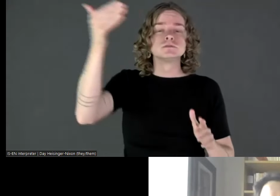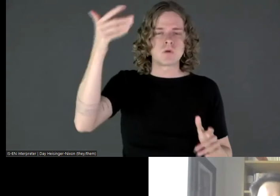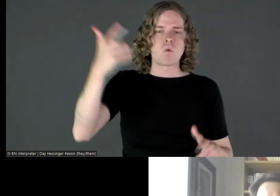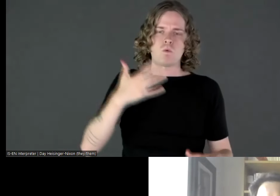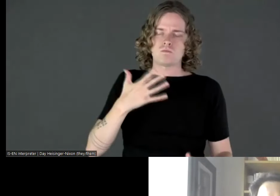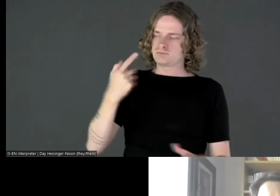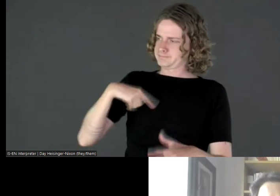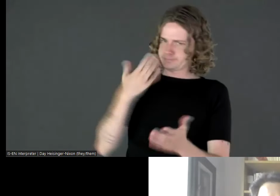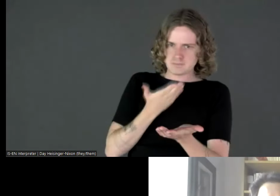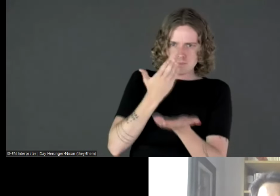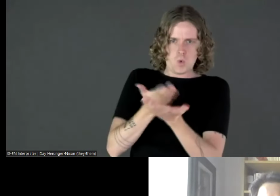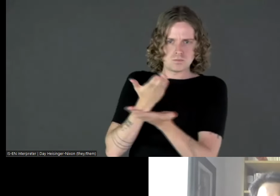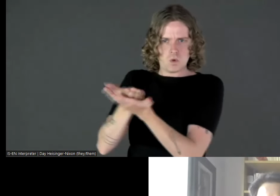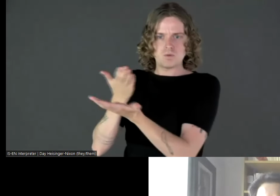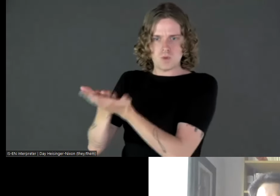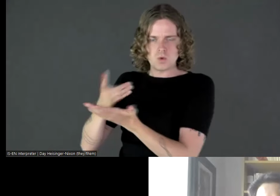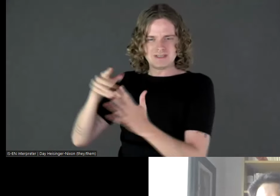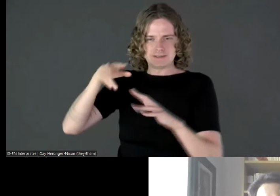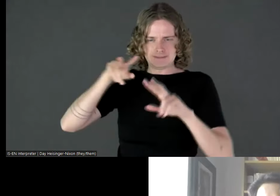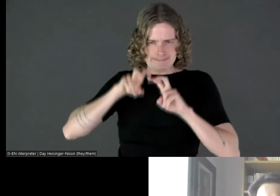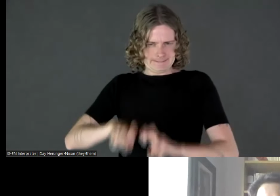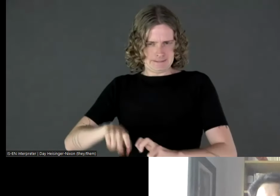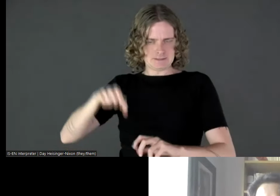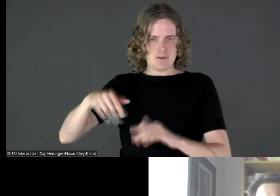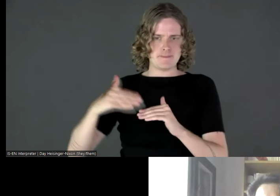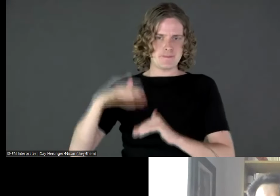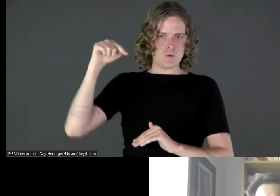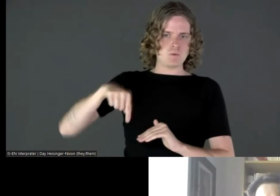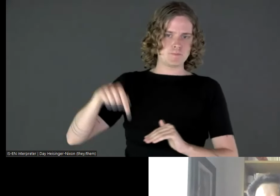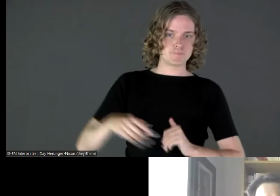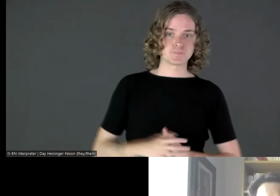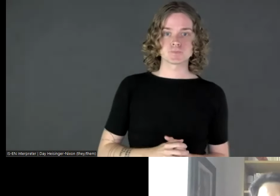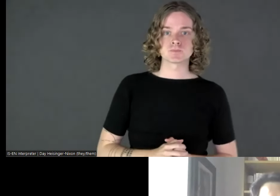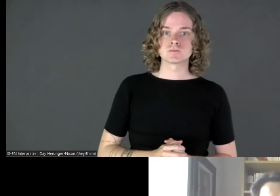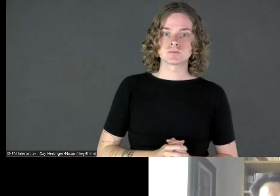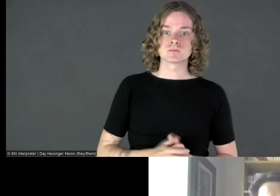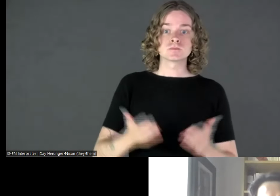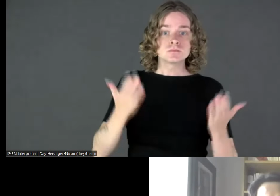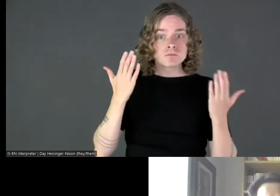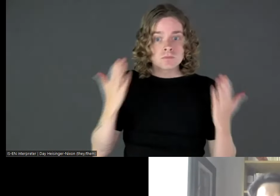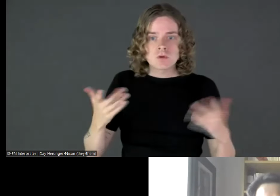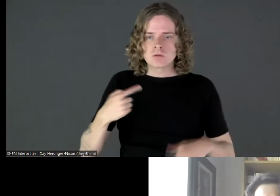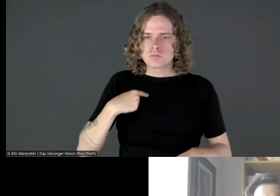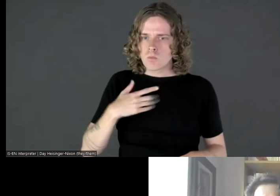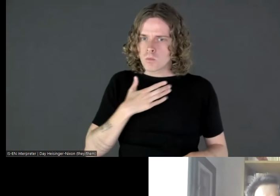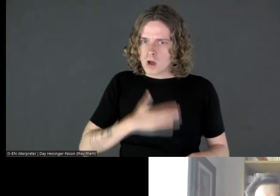I'm keen to start hearing from people on, you know, how that are delivering